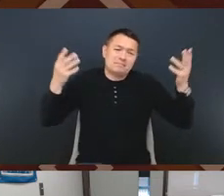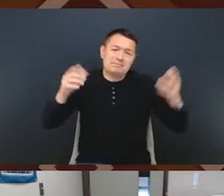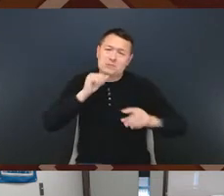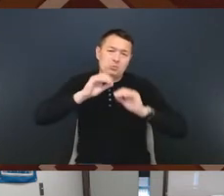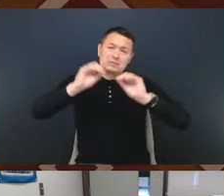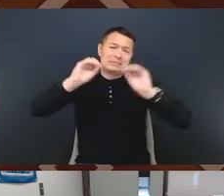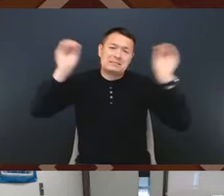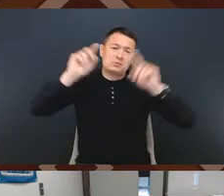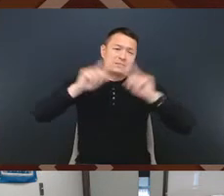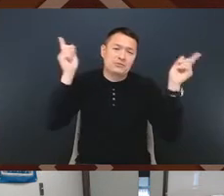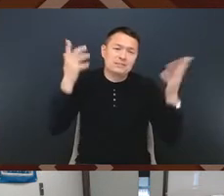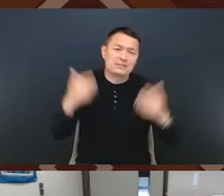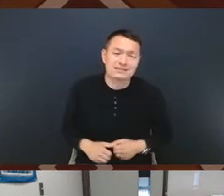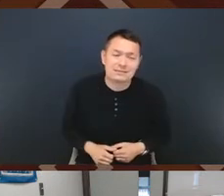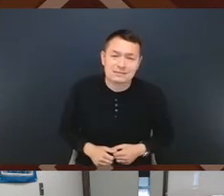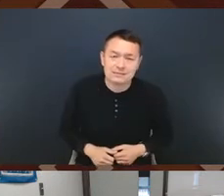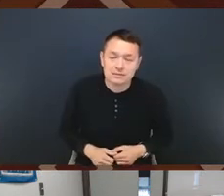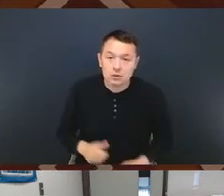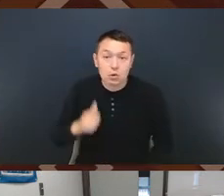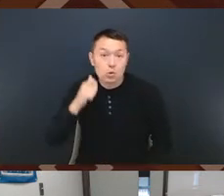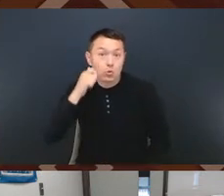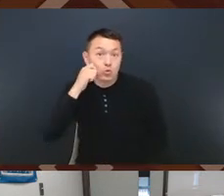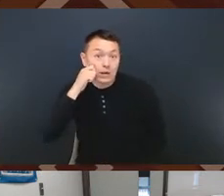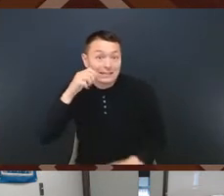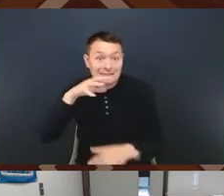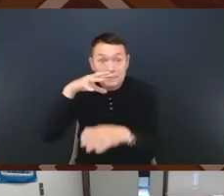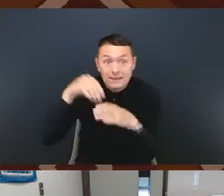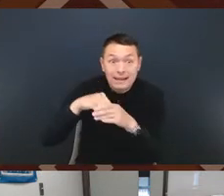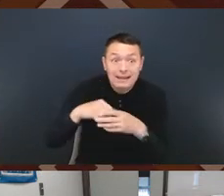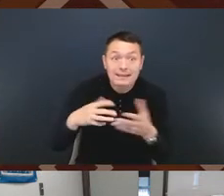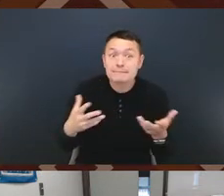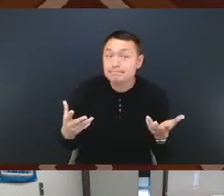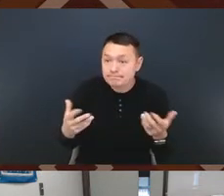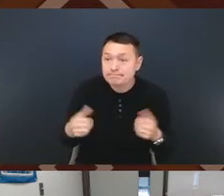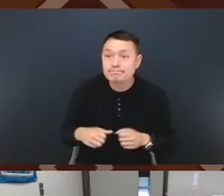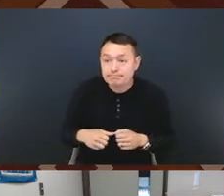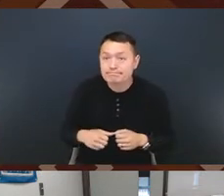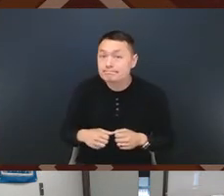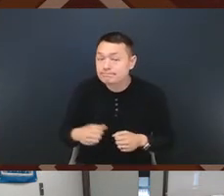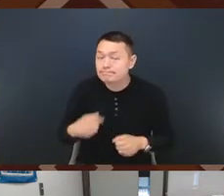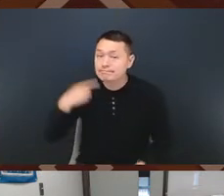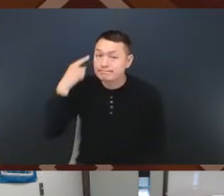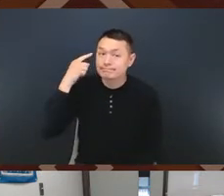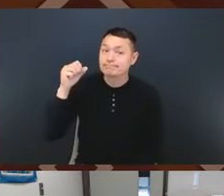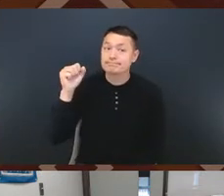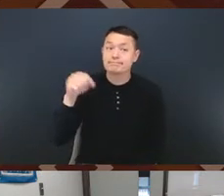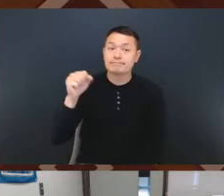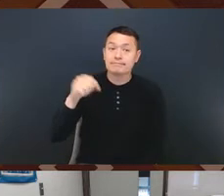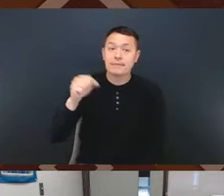OK, did race play in the case? I think it played in the case in multiple ways.